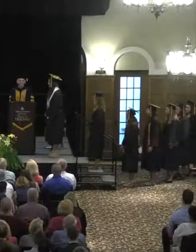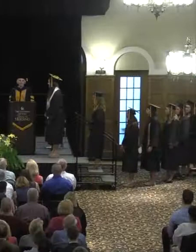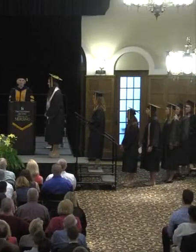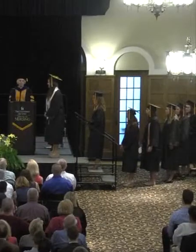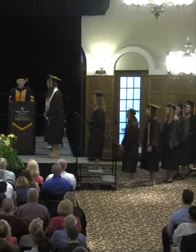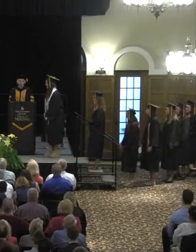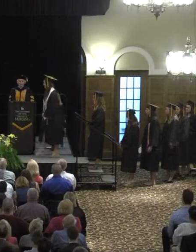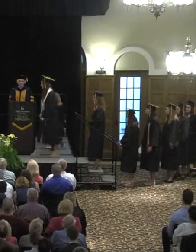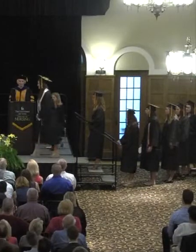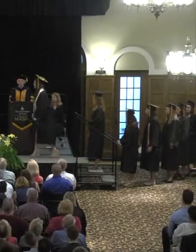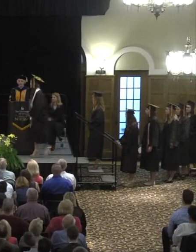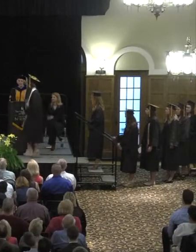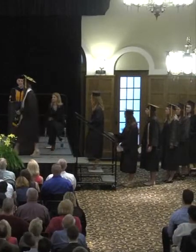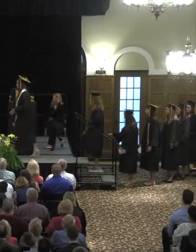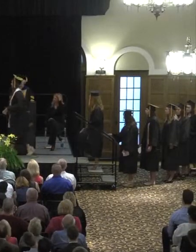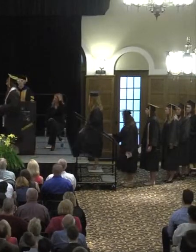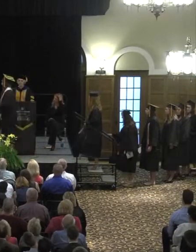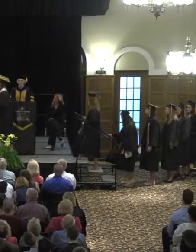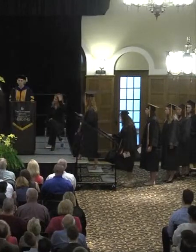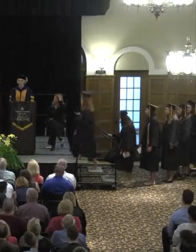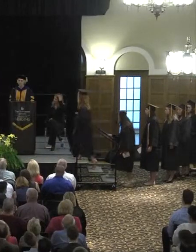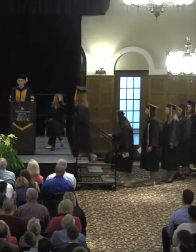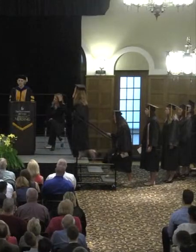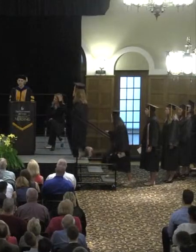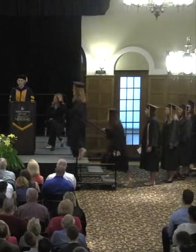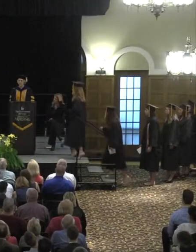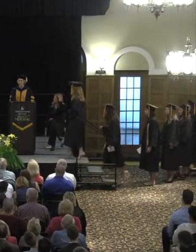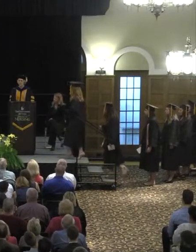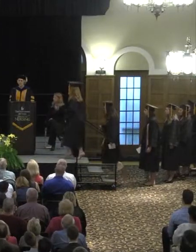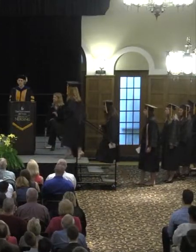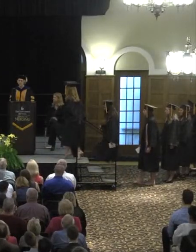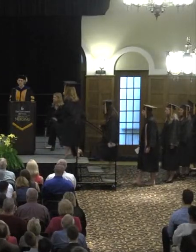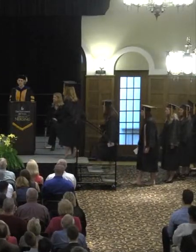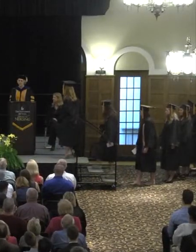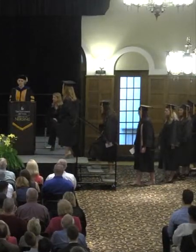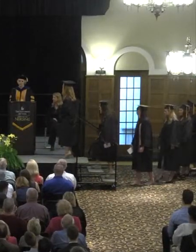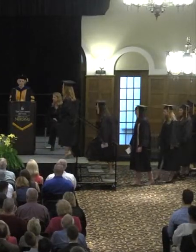Megan Quinn, BSN, Bachelor of Science in Nursing.